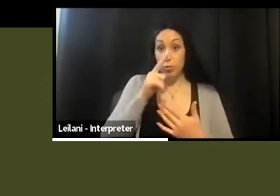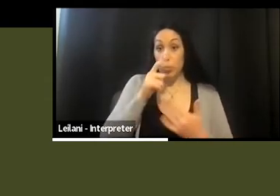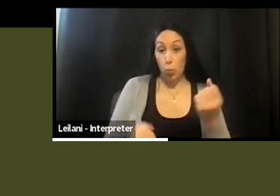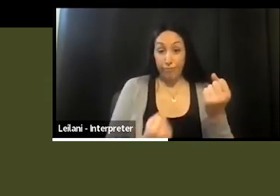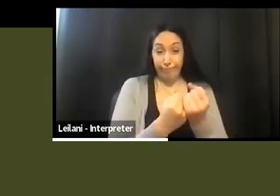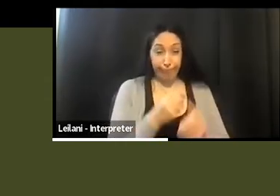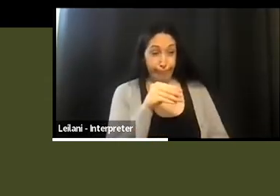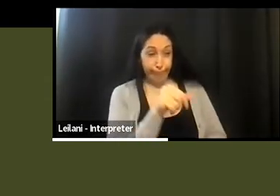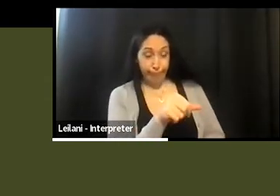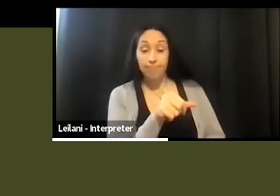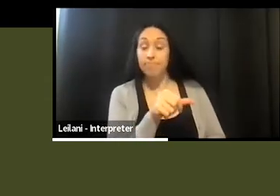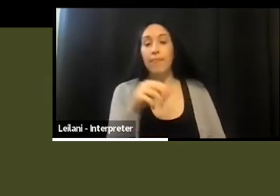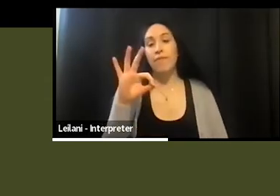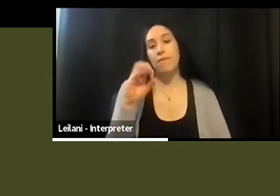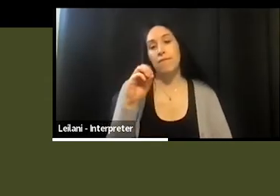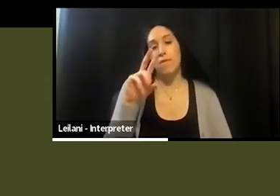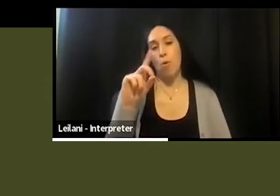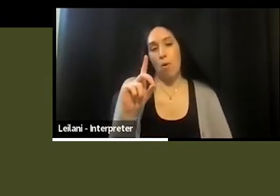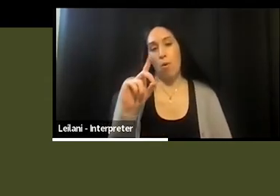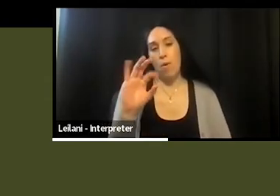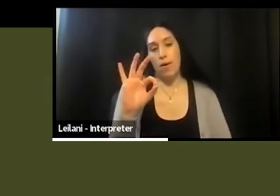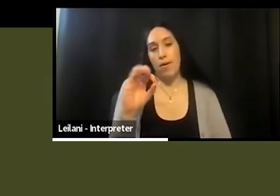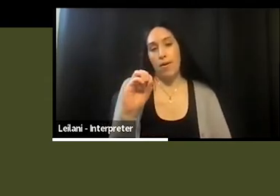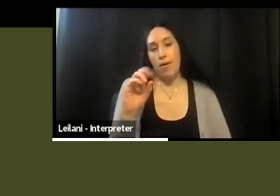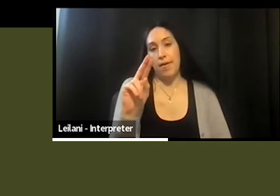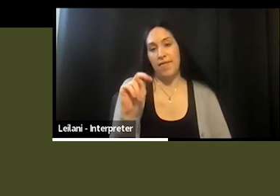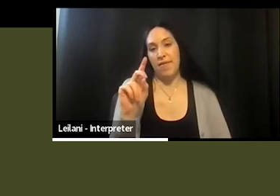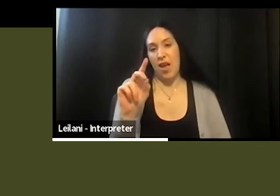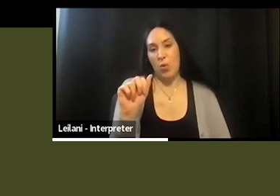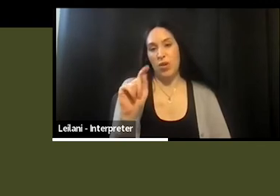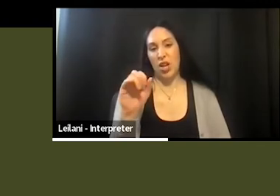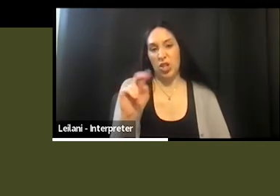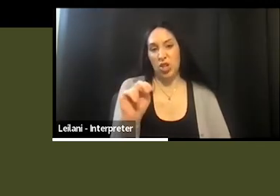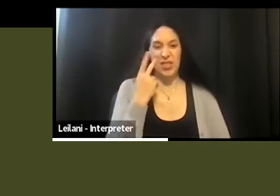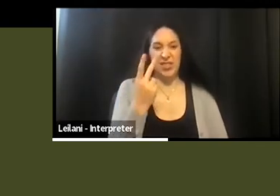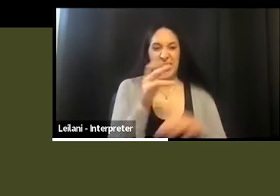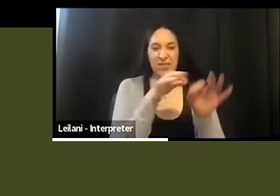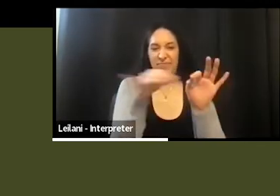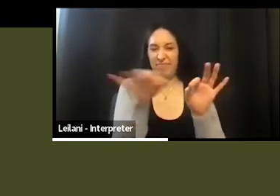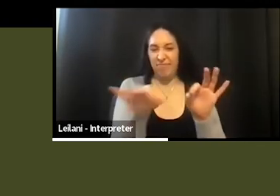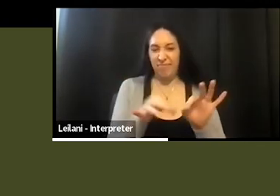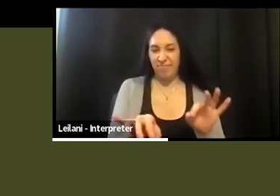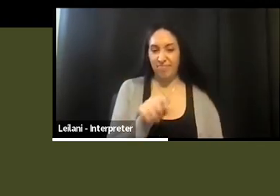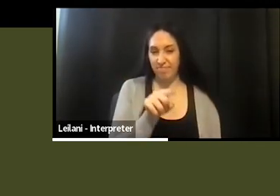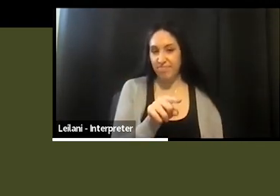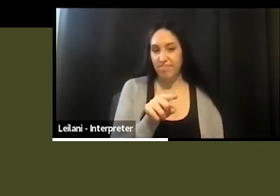and you can see our grant language on the screen. But before we begin today,